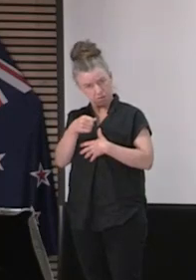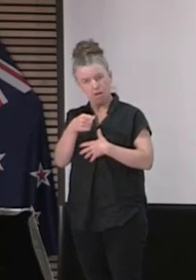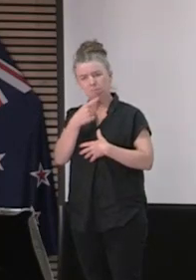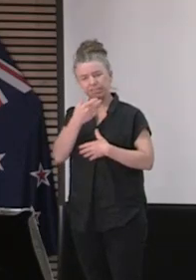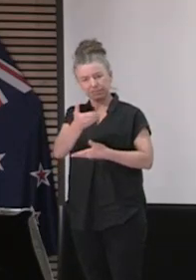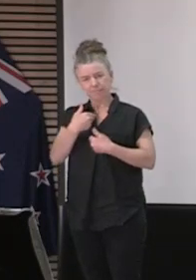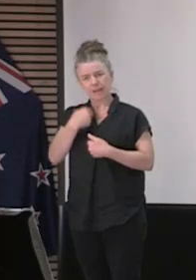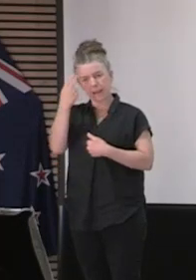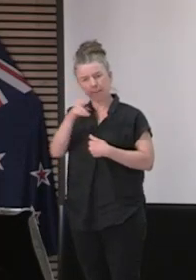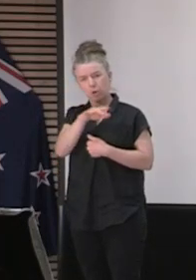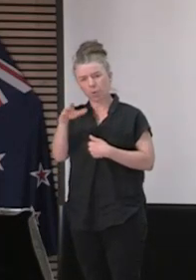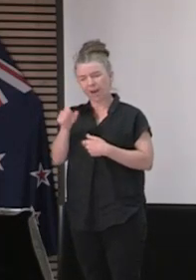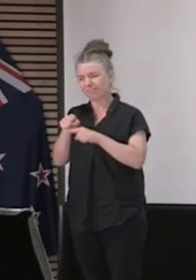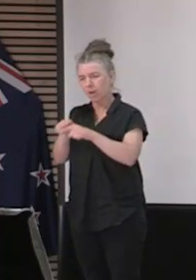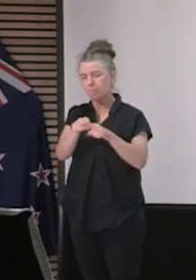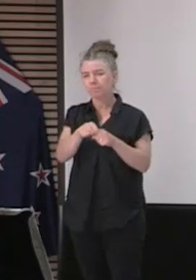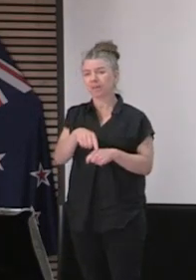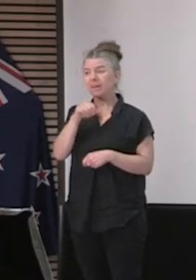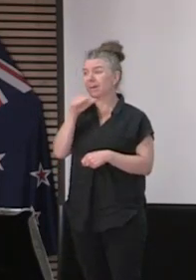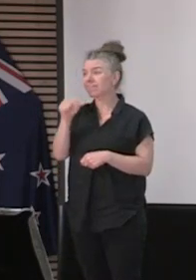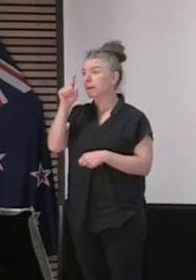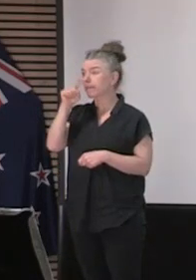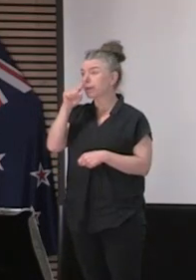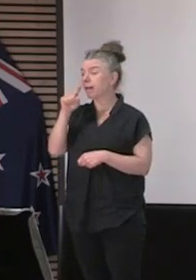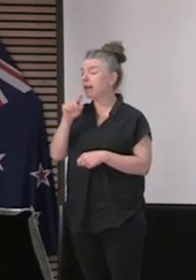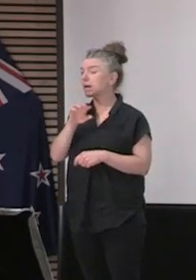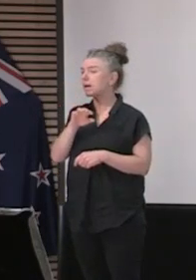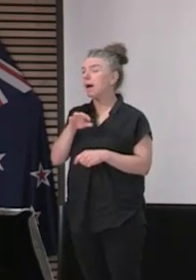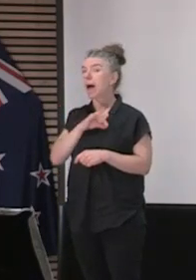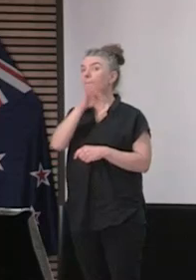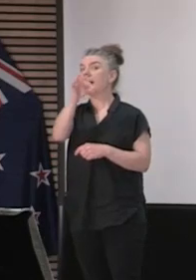Keeping in mind, though, if anyone is misusing the wagesubsidy, we will go afterthat.